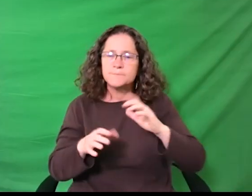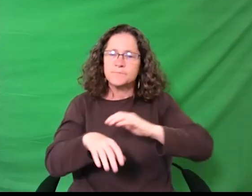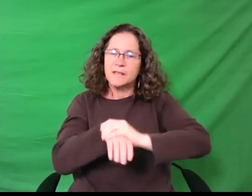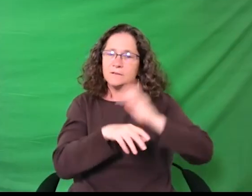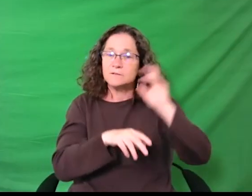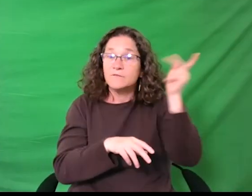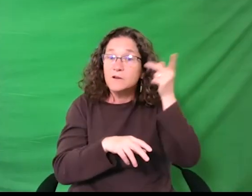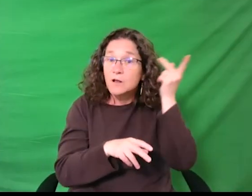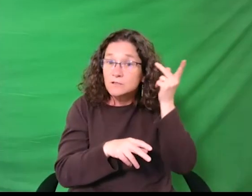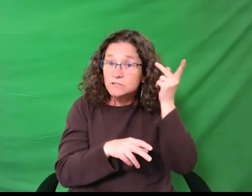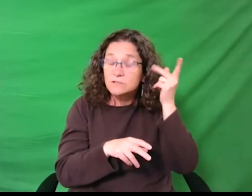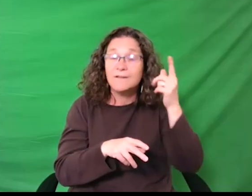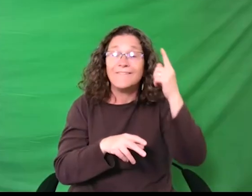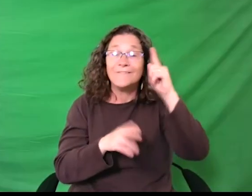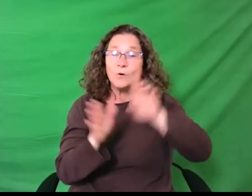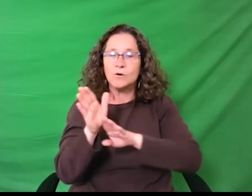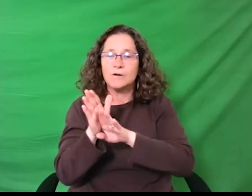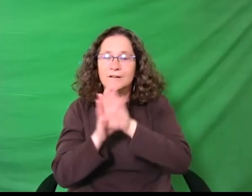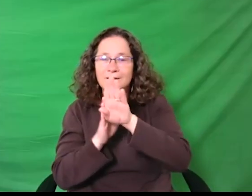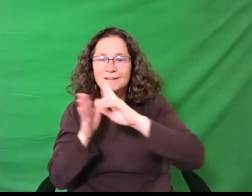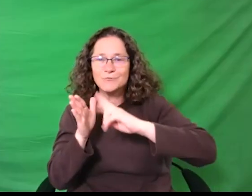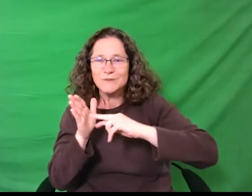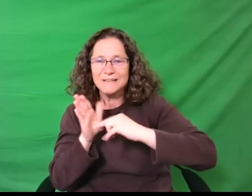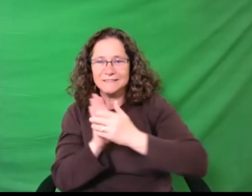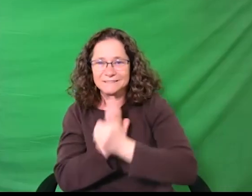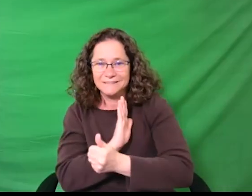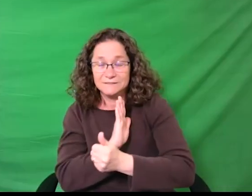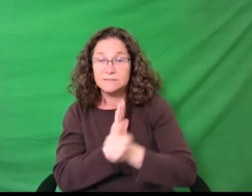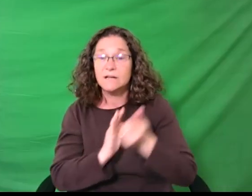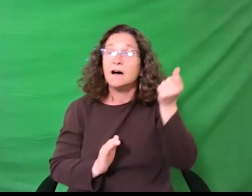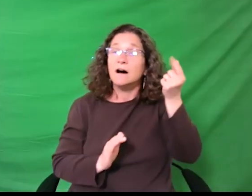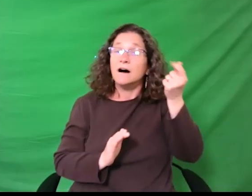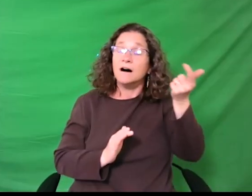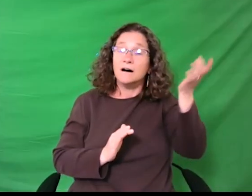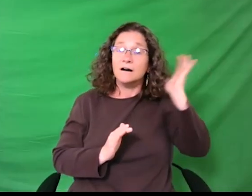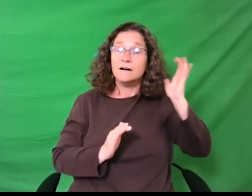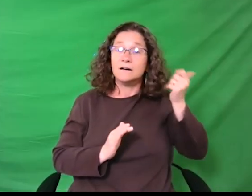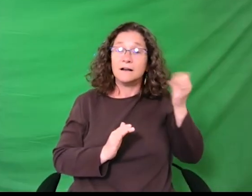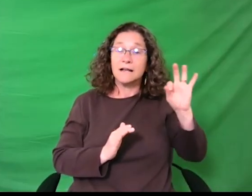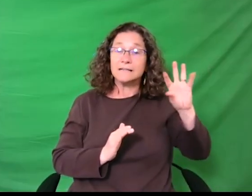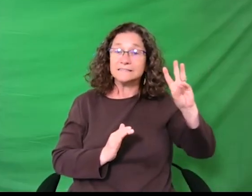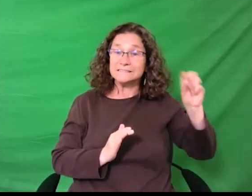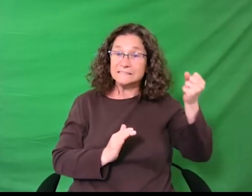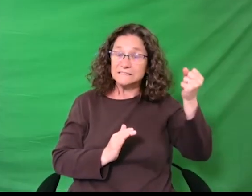understand that speech and language were two separate systems. They thought that they were the same thing.